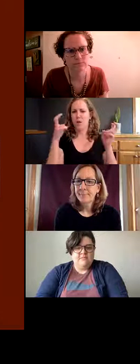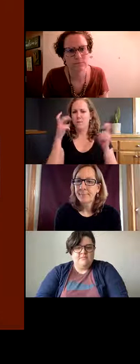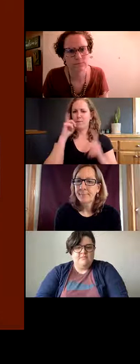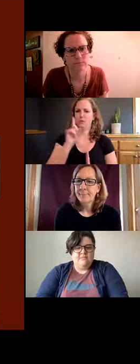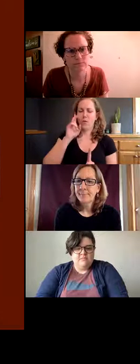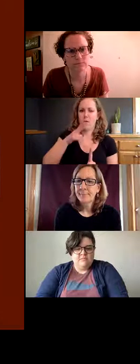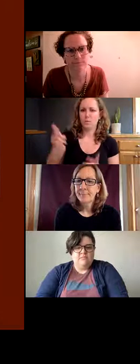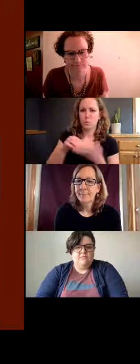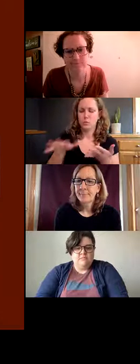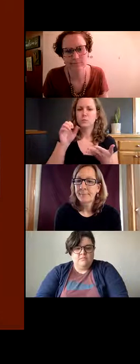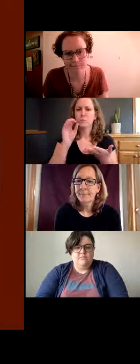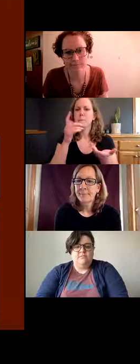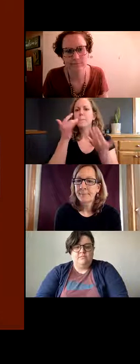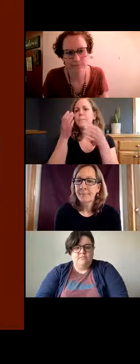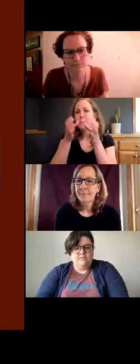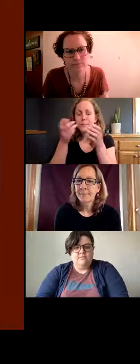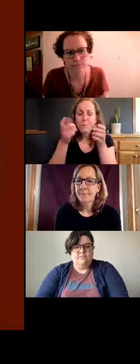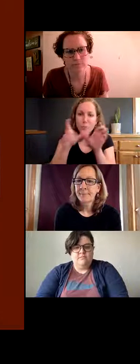how we use decoding skills for deaf and hard of hearing